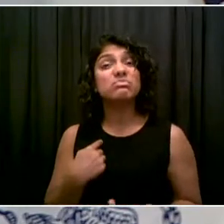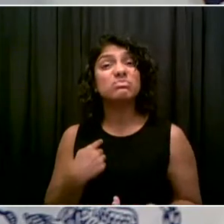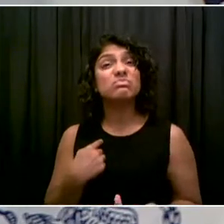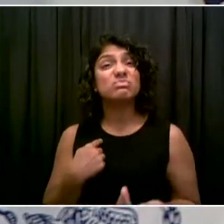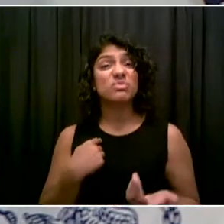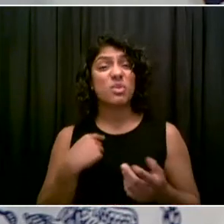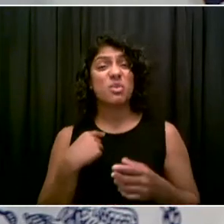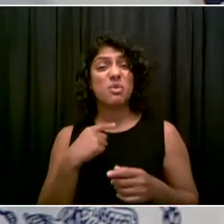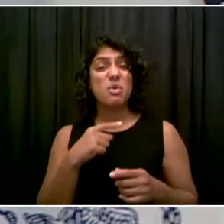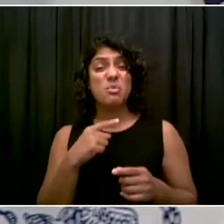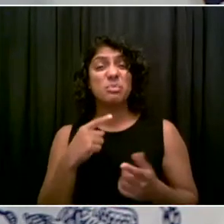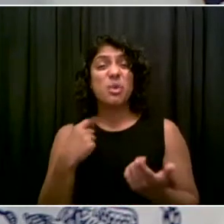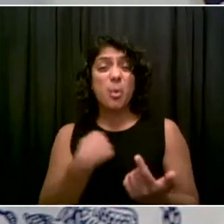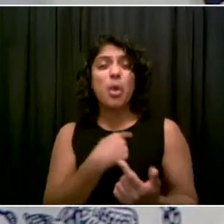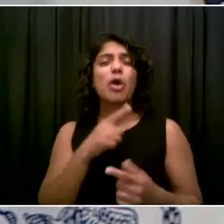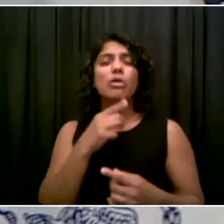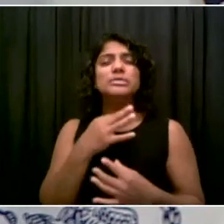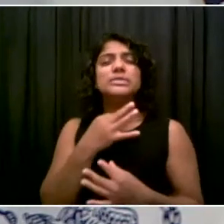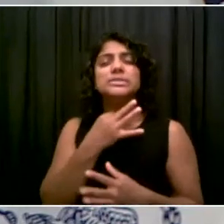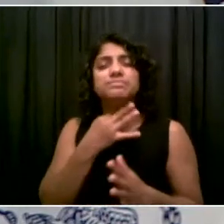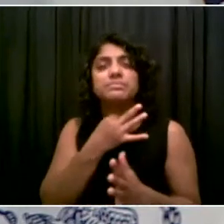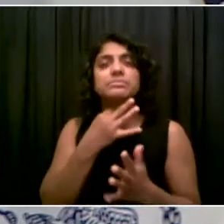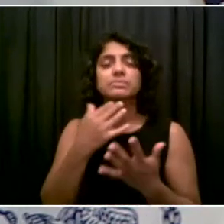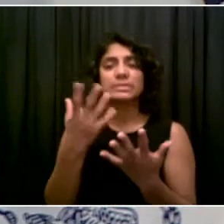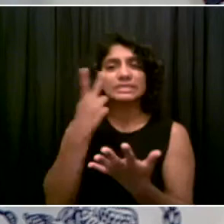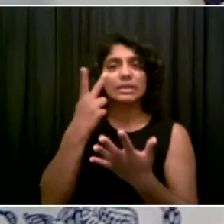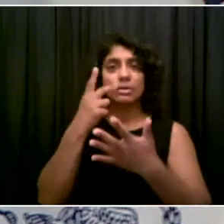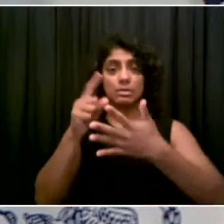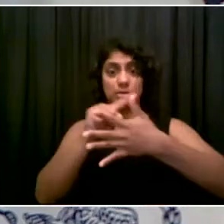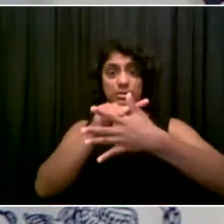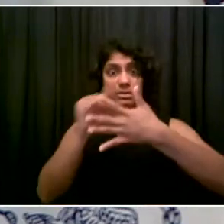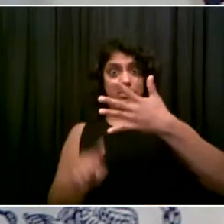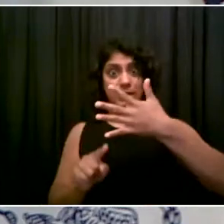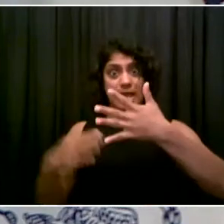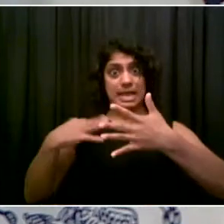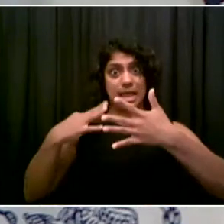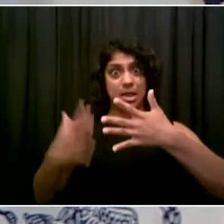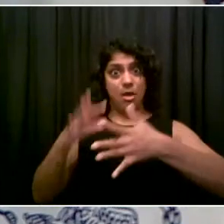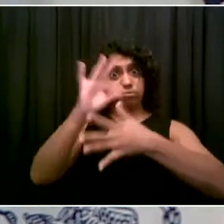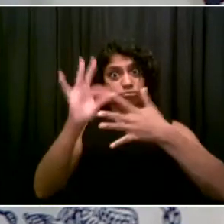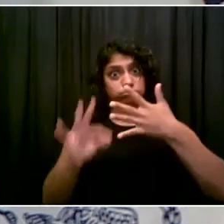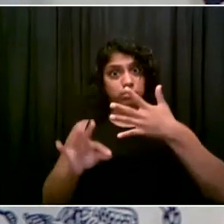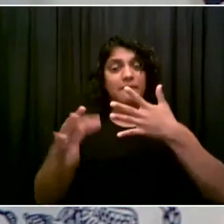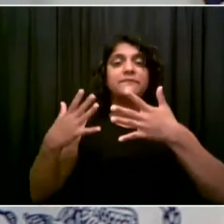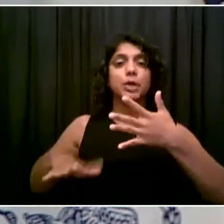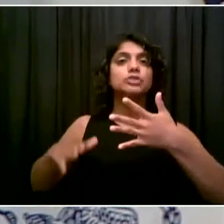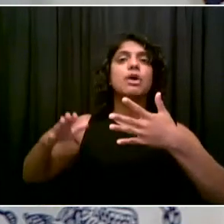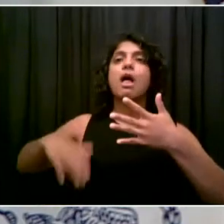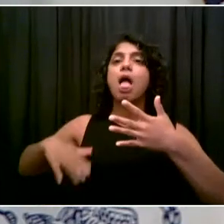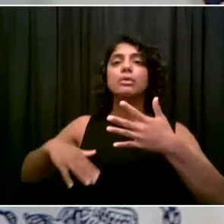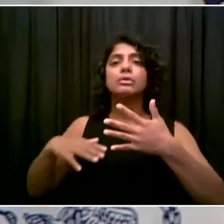PATTERNS WERE. I WANT TO SEE, DID PEOPLE USE THEIR BALLOTS TO THE FULLEST?